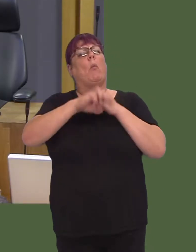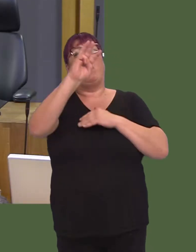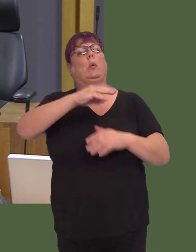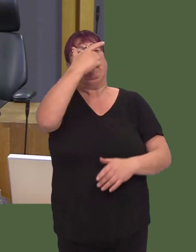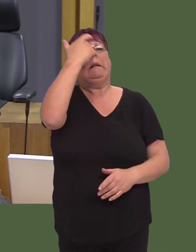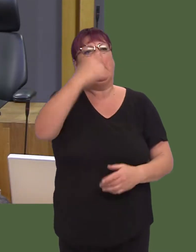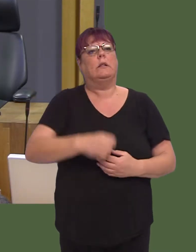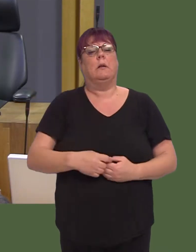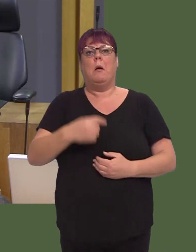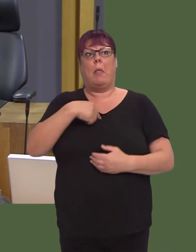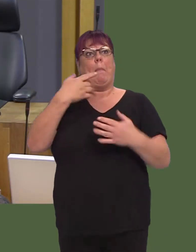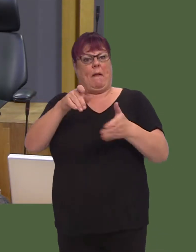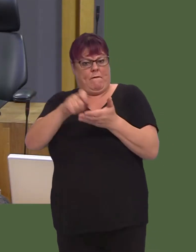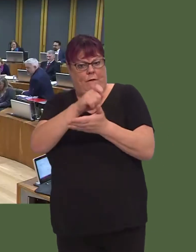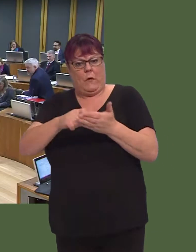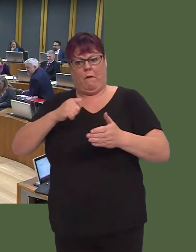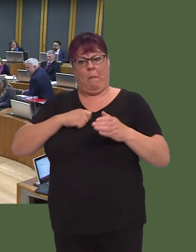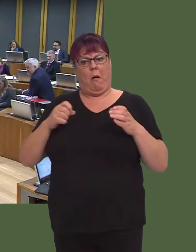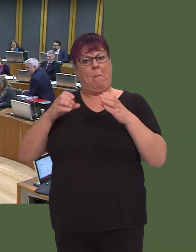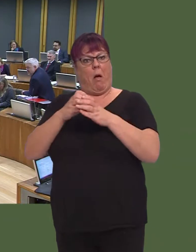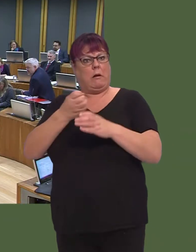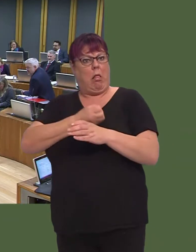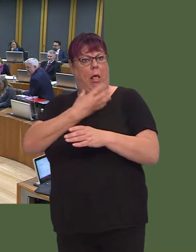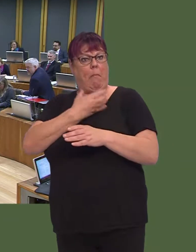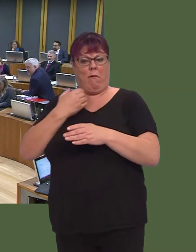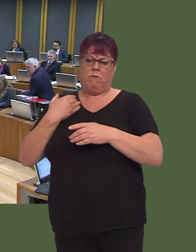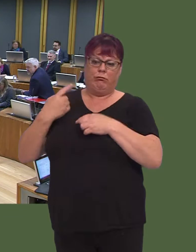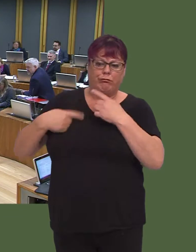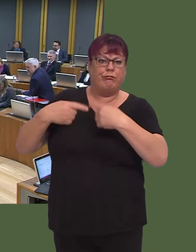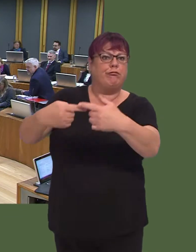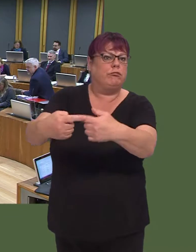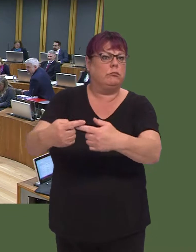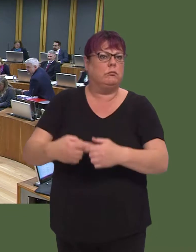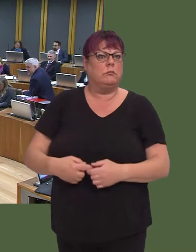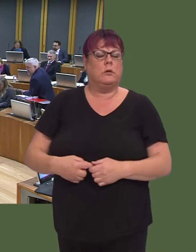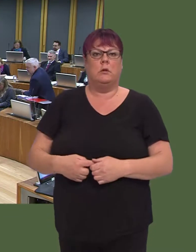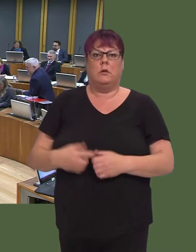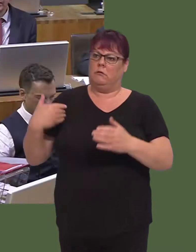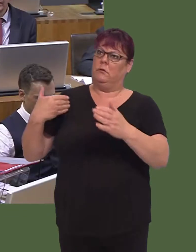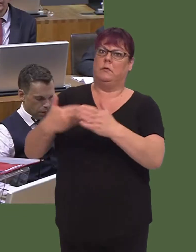The reality is they have put my party in power in every election in this Assembly, and the